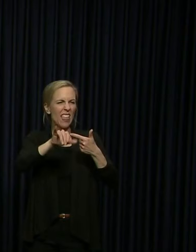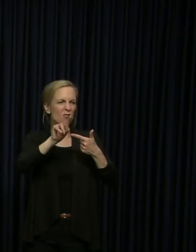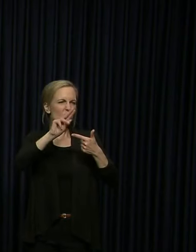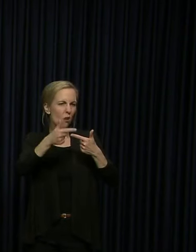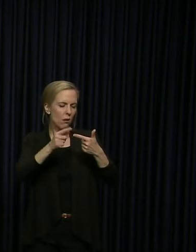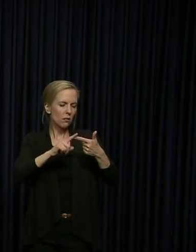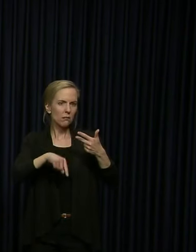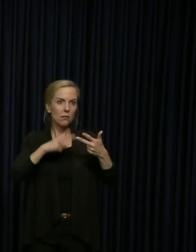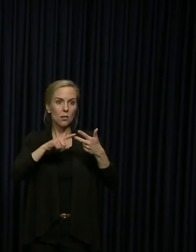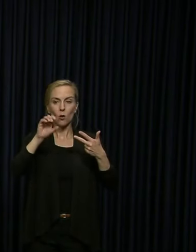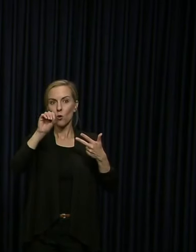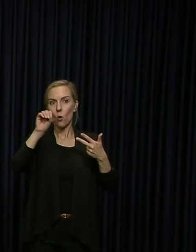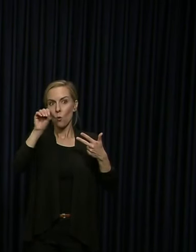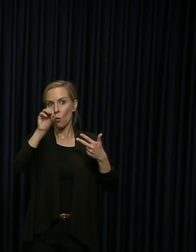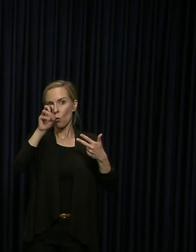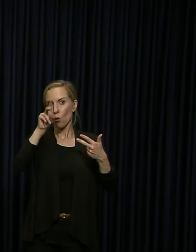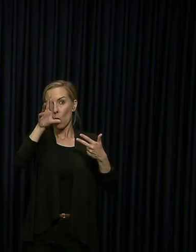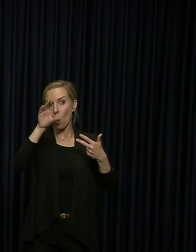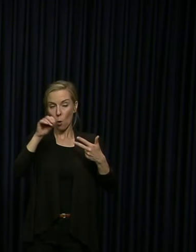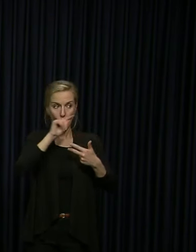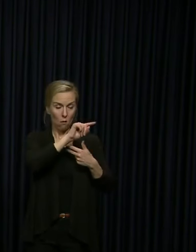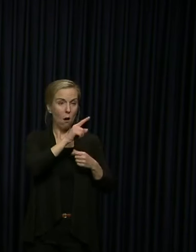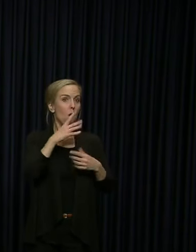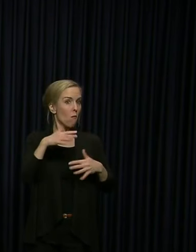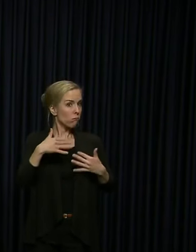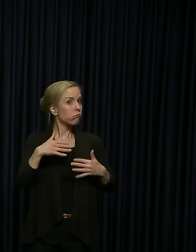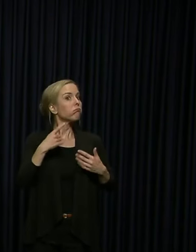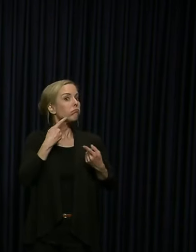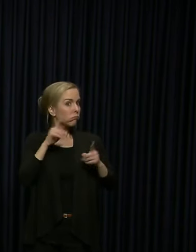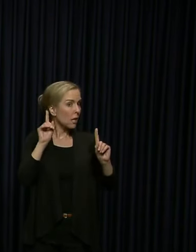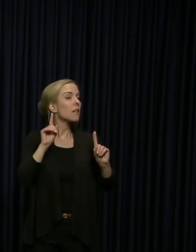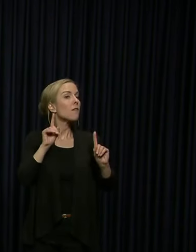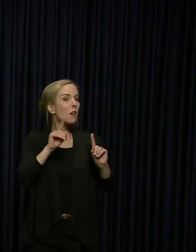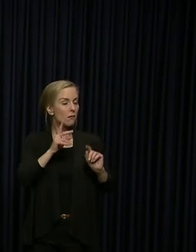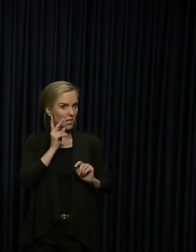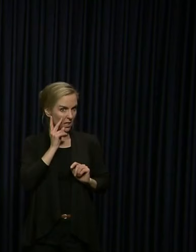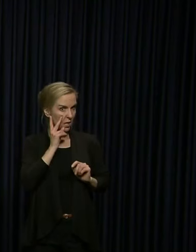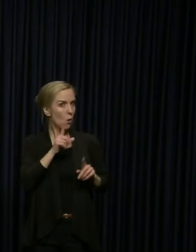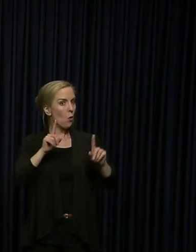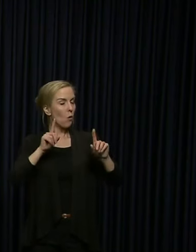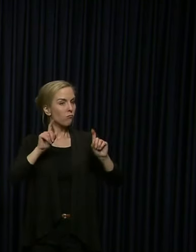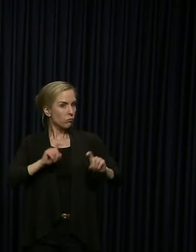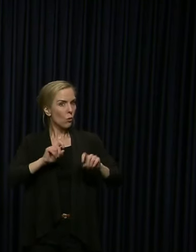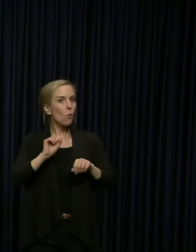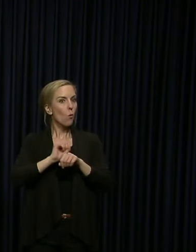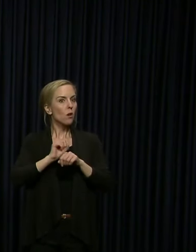I WANTED TO SEE IF I'VE BEEN